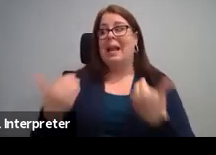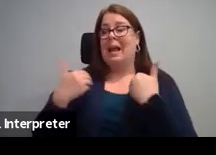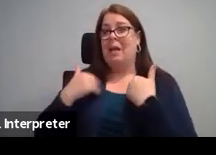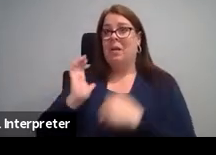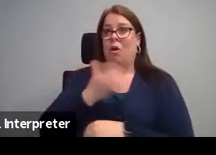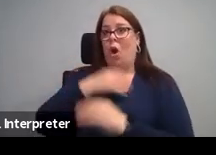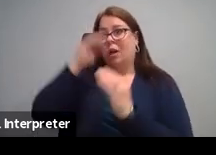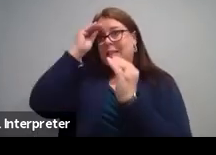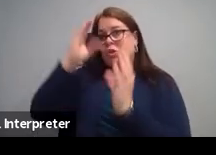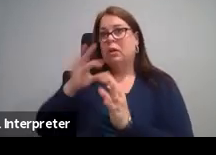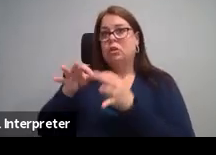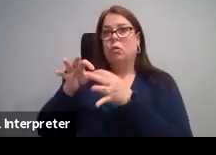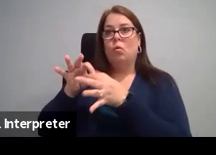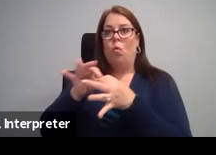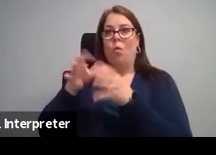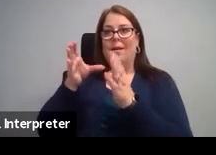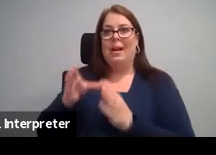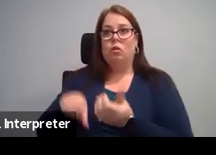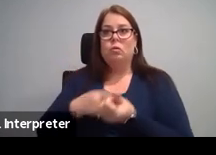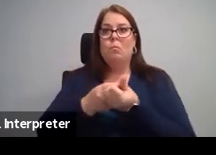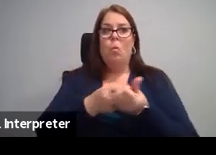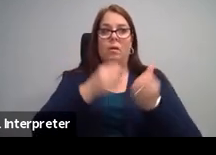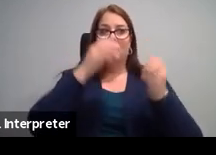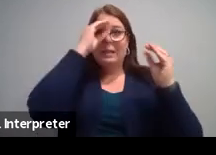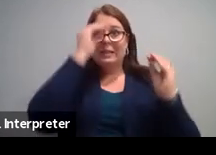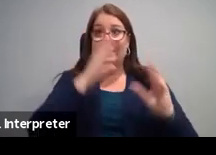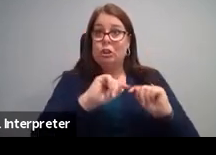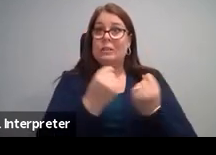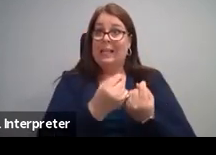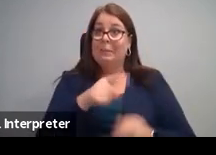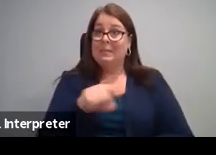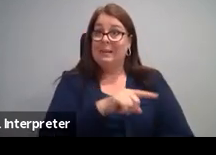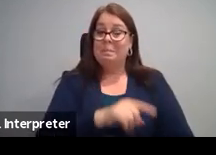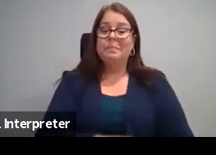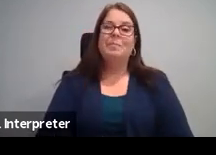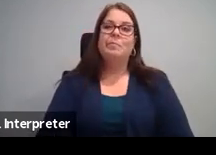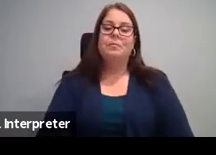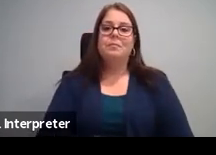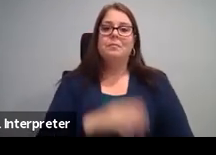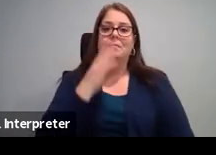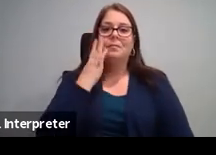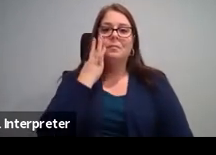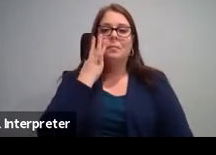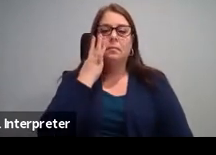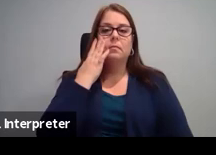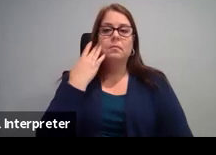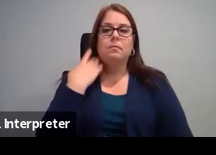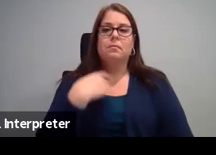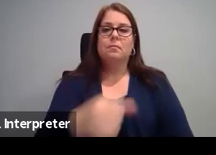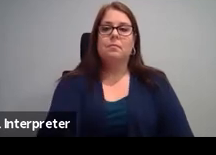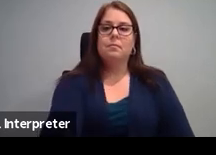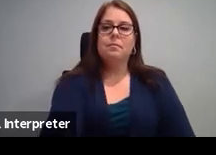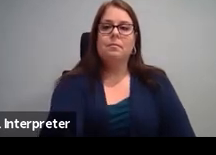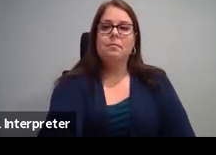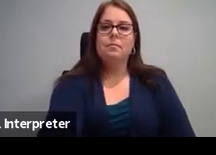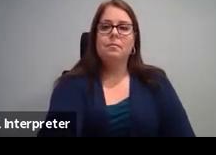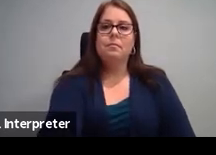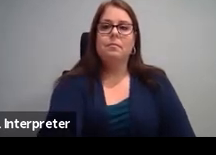Laurie Arnold: Support the work of these teacher teams. And so what we what we wanted the idea at that time was really